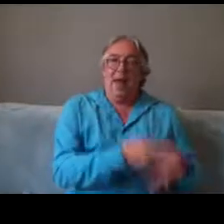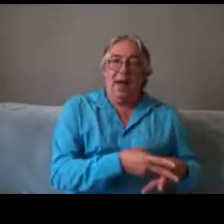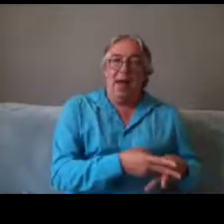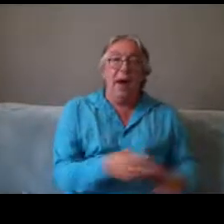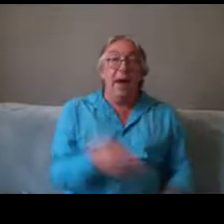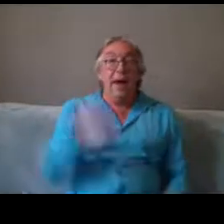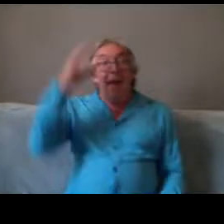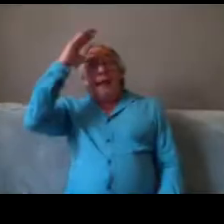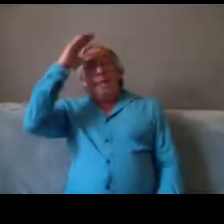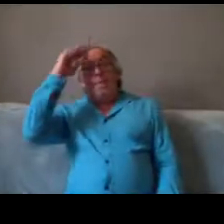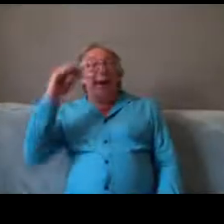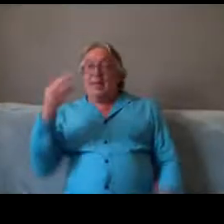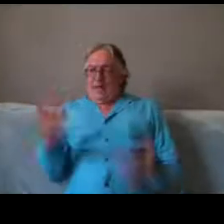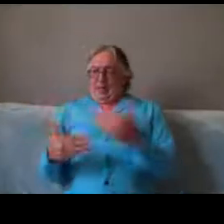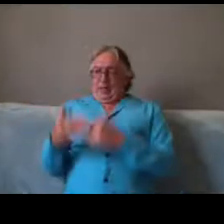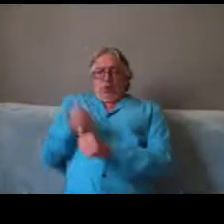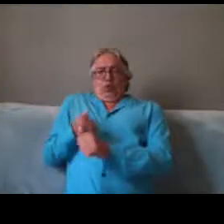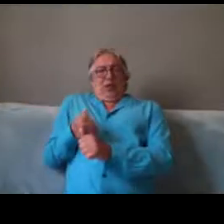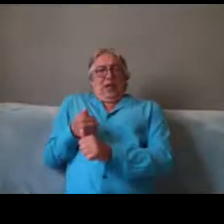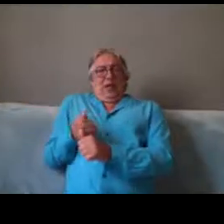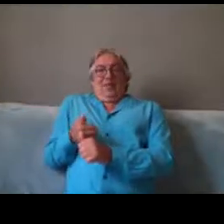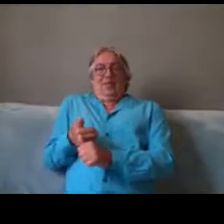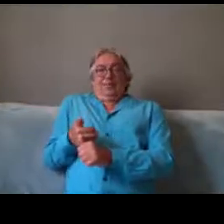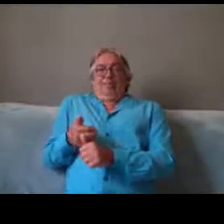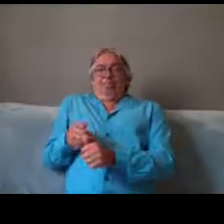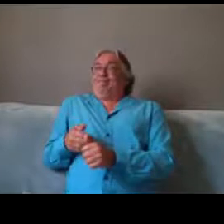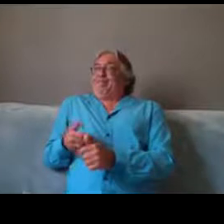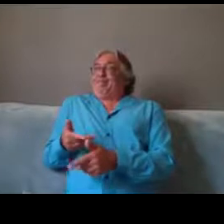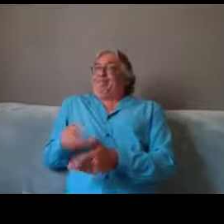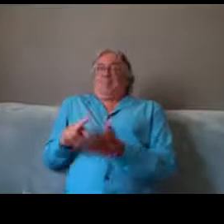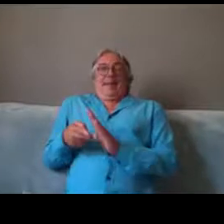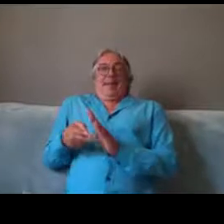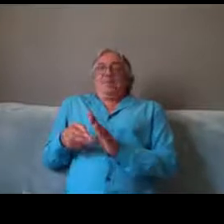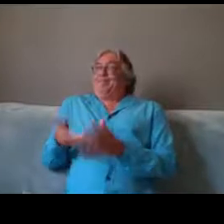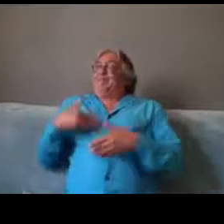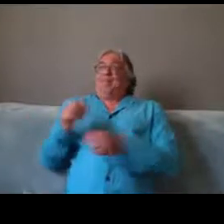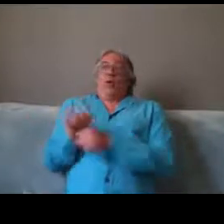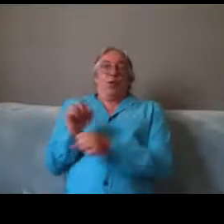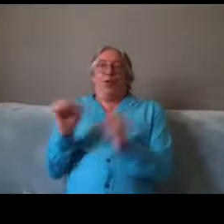However there is still some concerns about the eligibility criteria